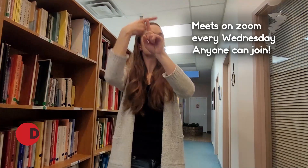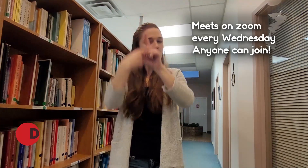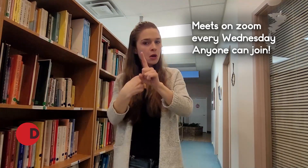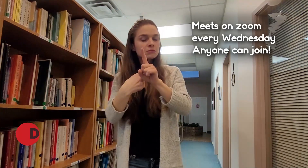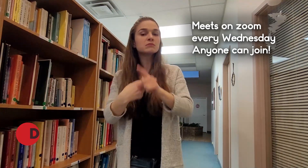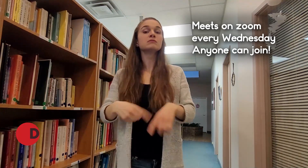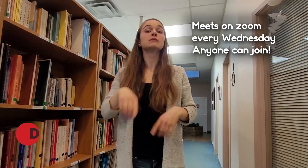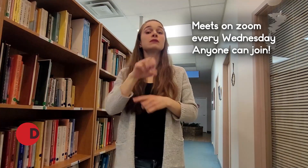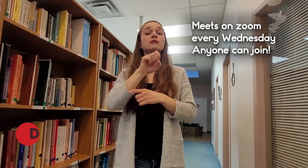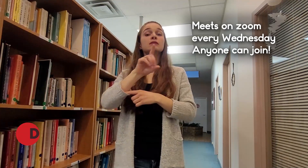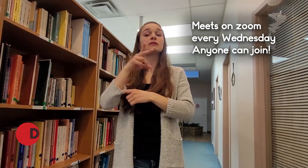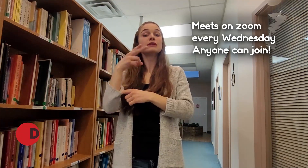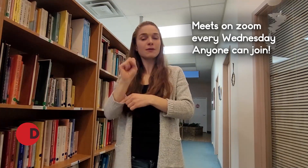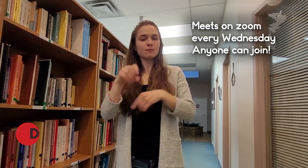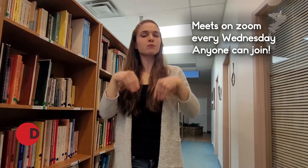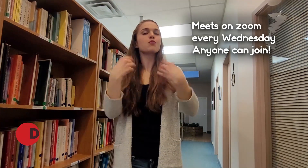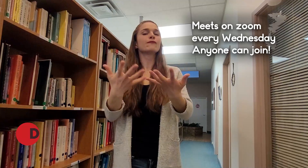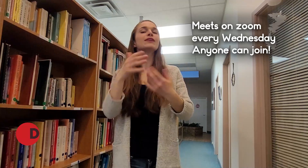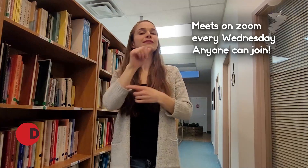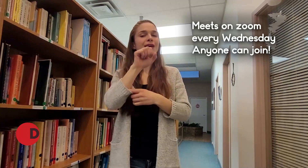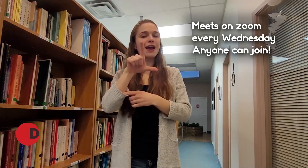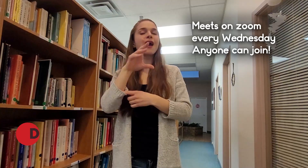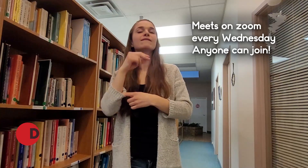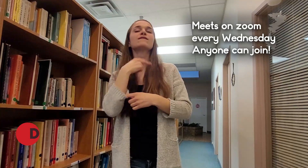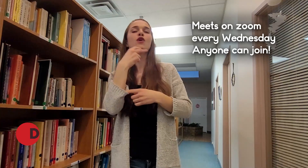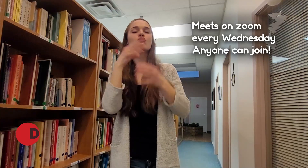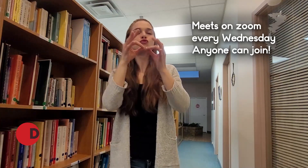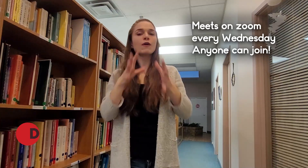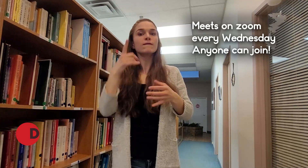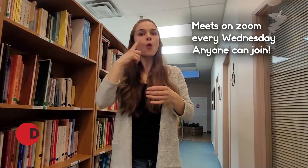and SDHHS provides Voice/ASL interpreters so both Deaf and